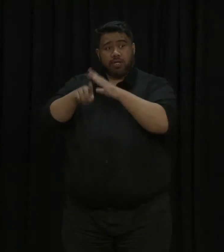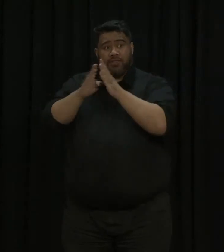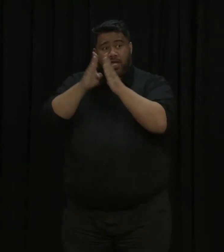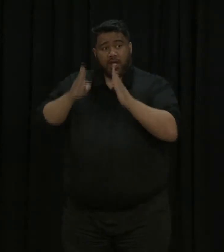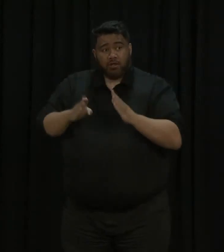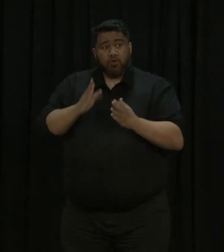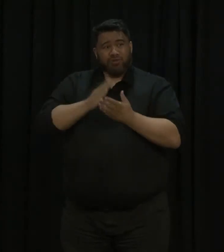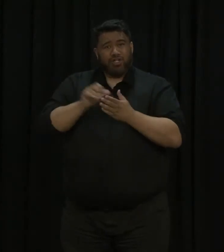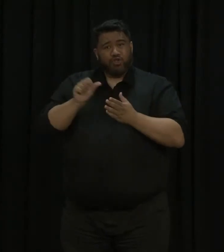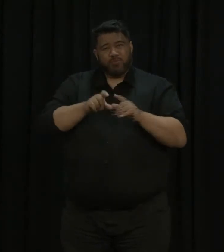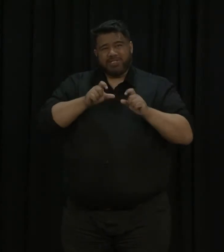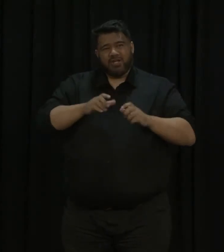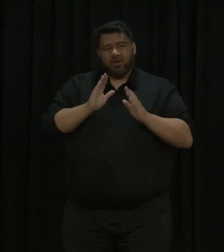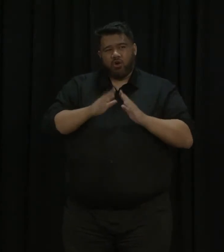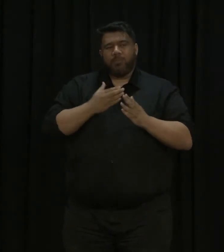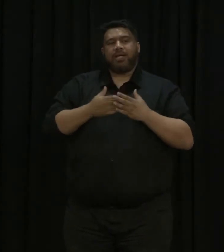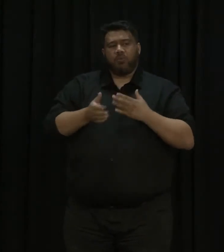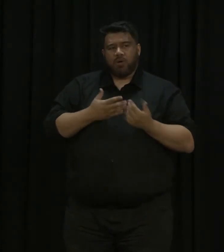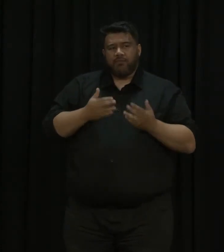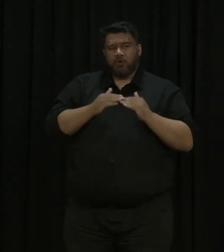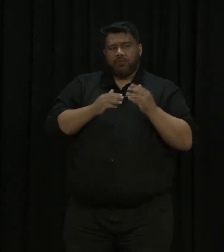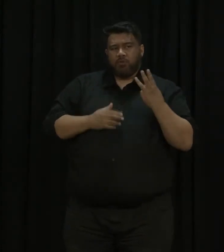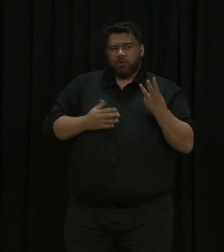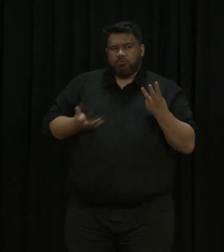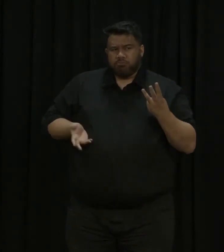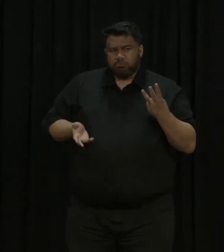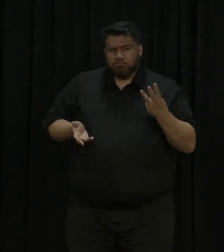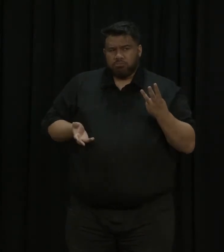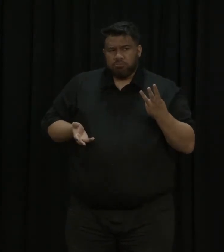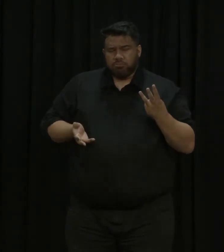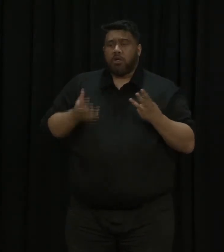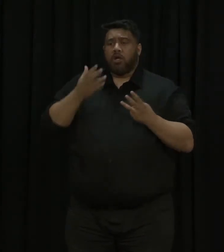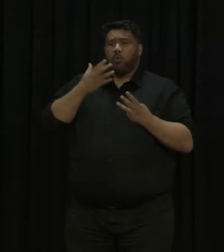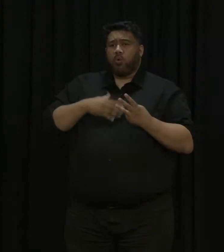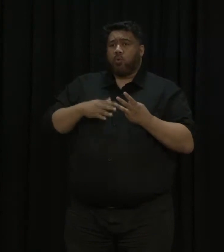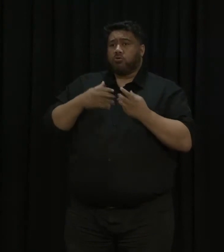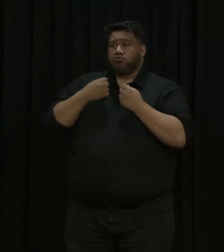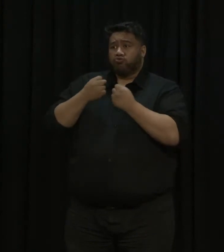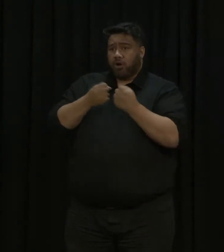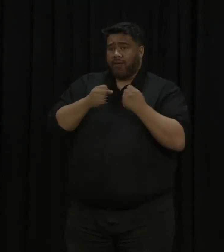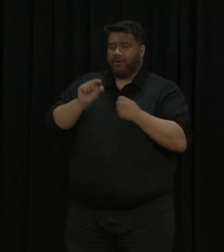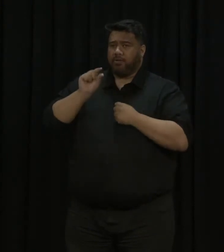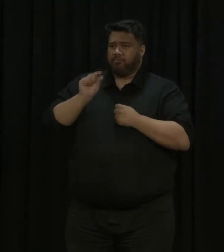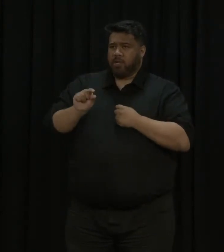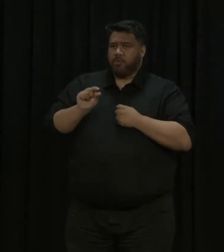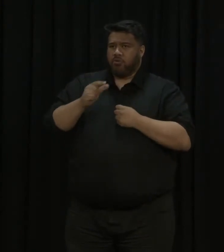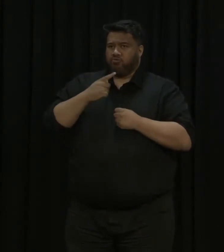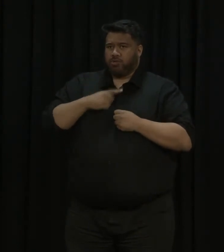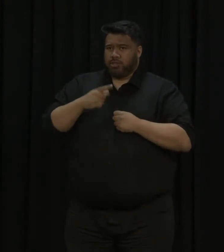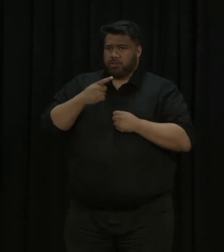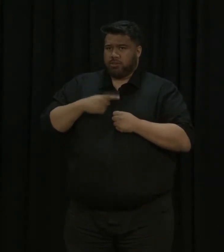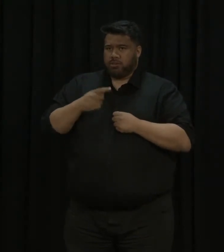The main stage at a level III is unless you have a permitted reason or activity to